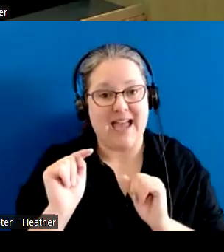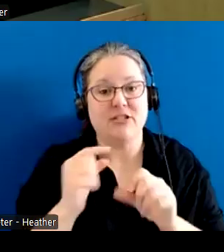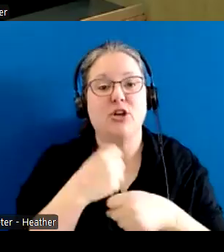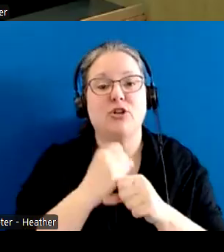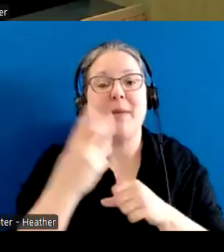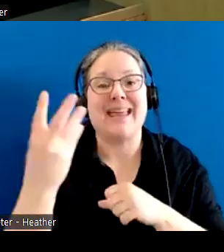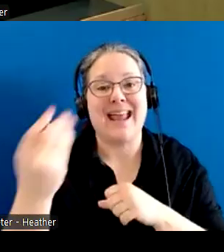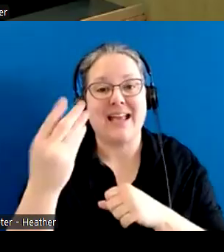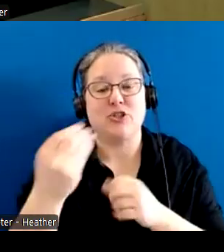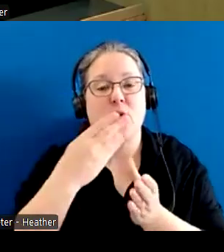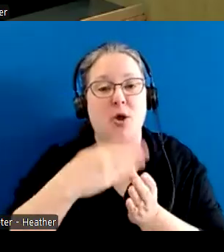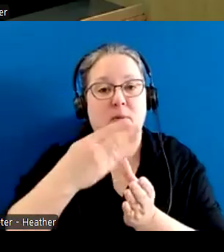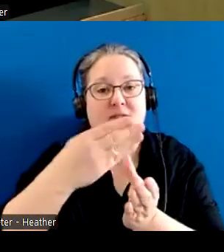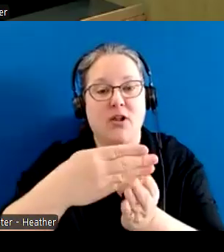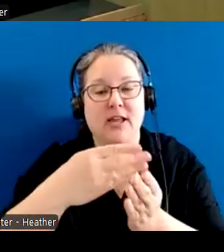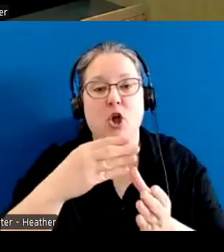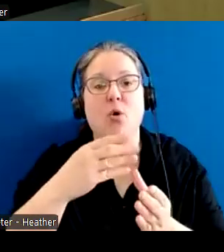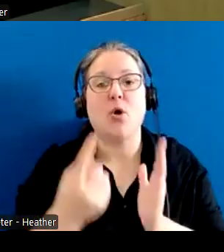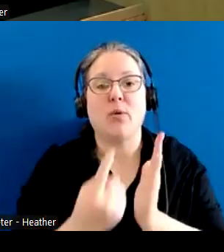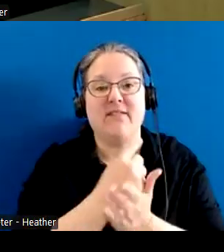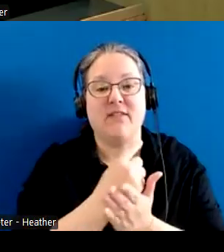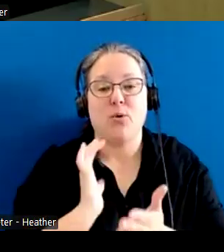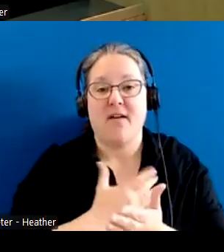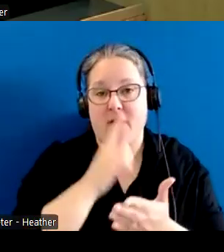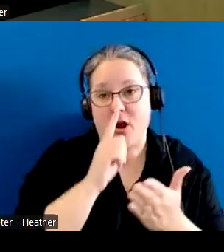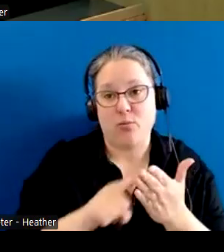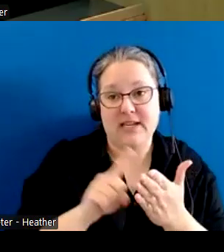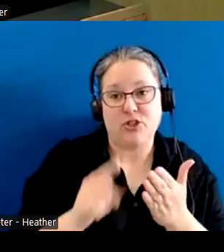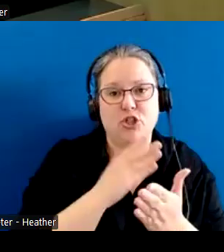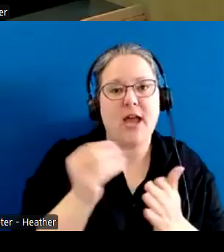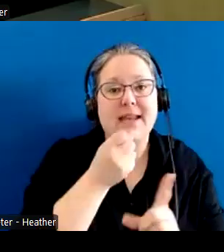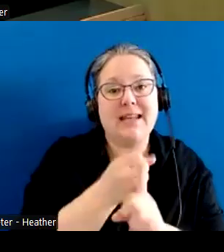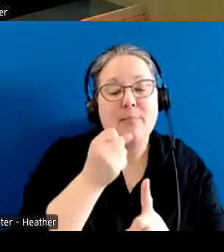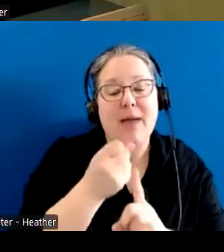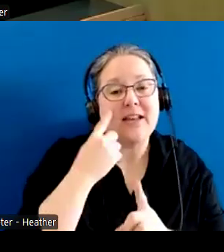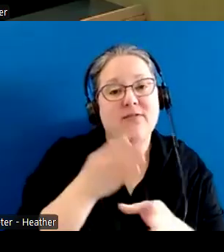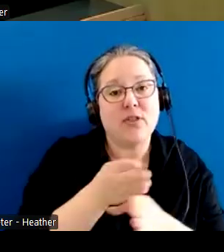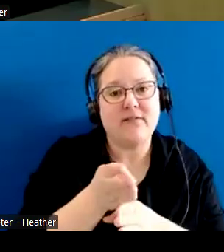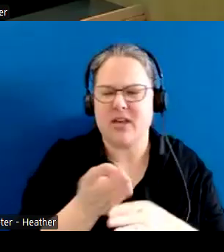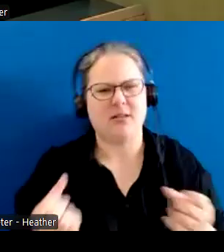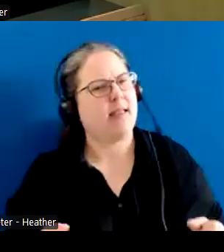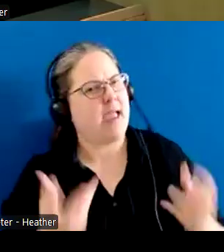portfolio review of our research and its impact on the field. Like how much of what we were funding